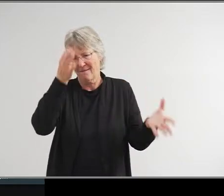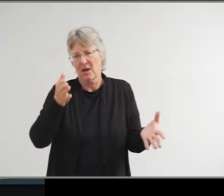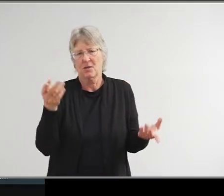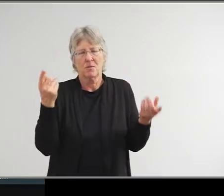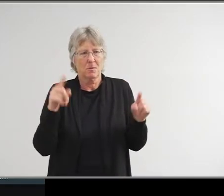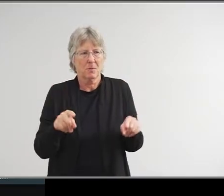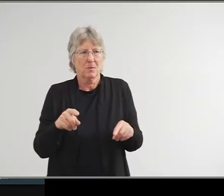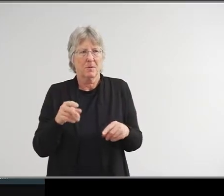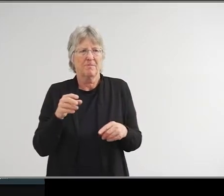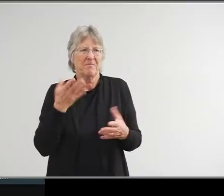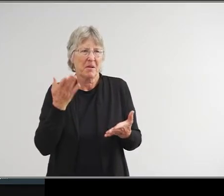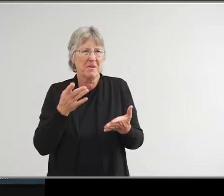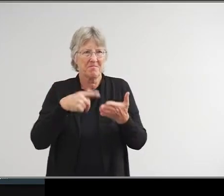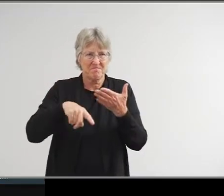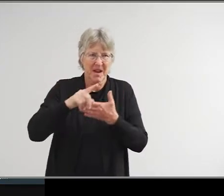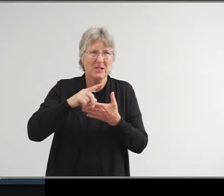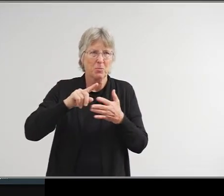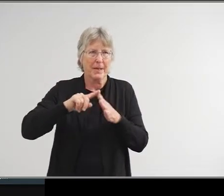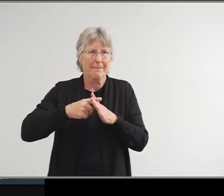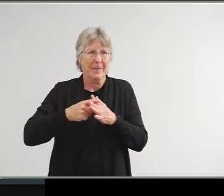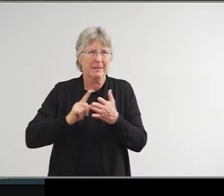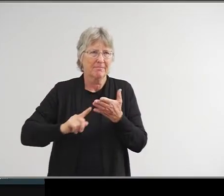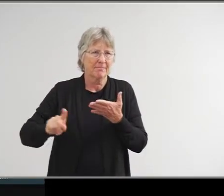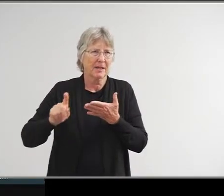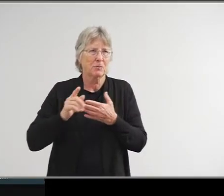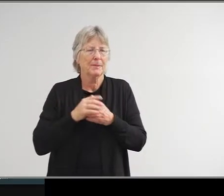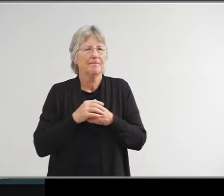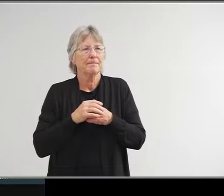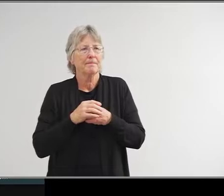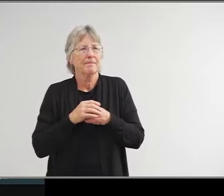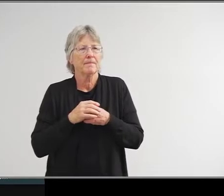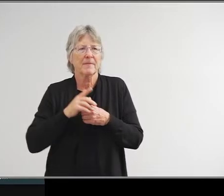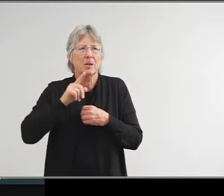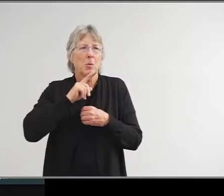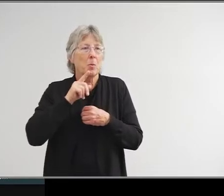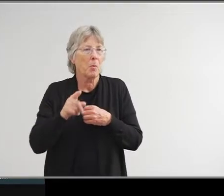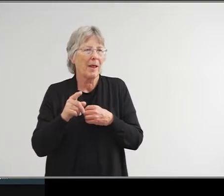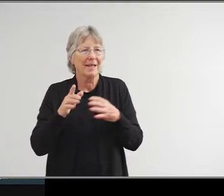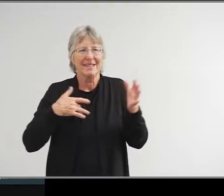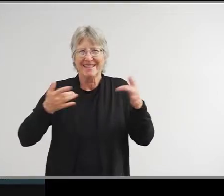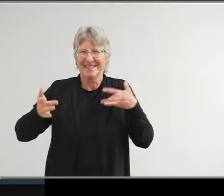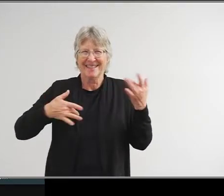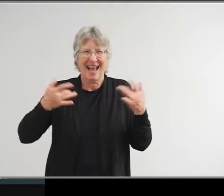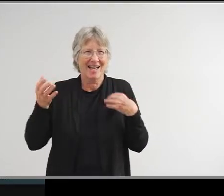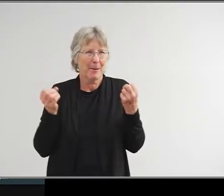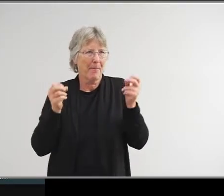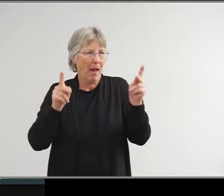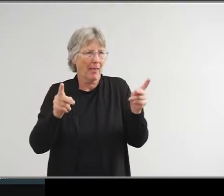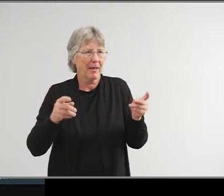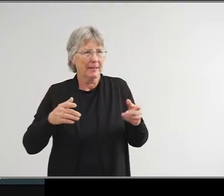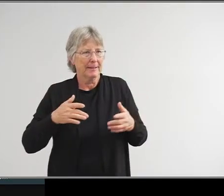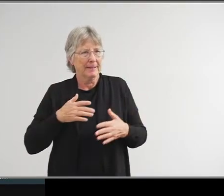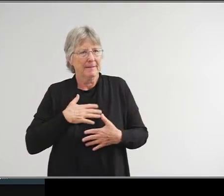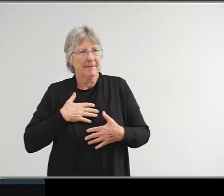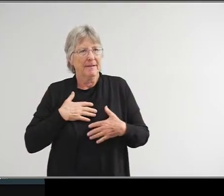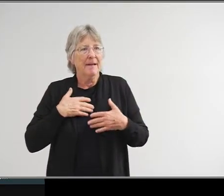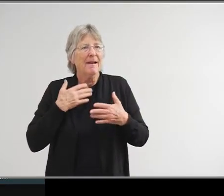of next week and that we continue to be really excited by the opportunity and encouraged about something that feels